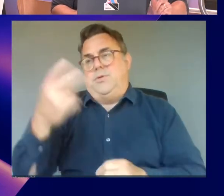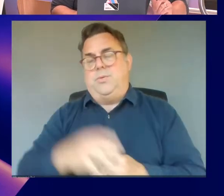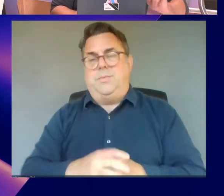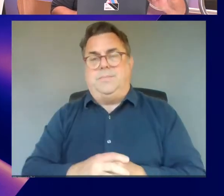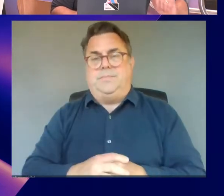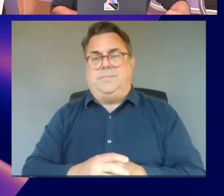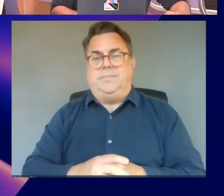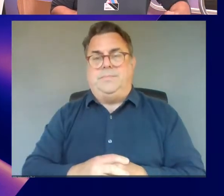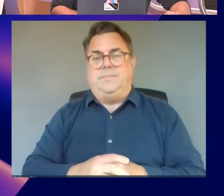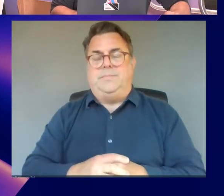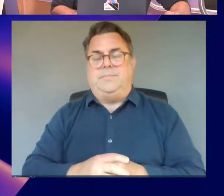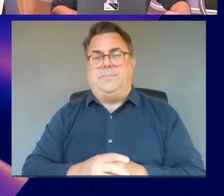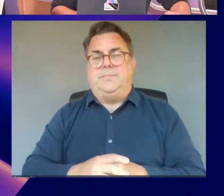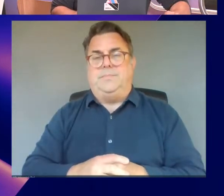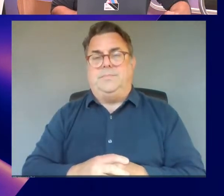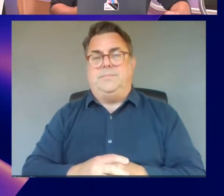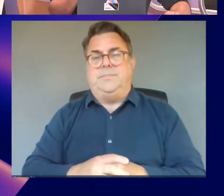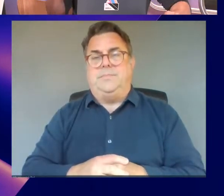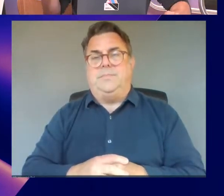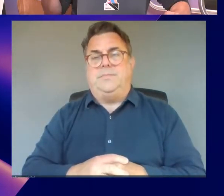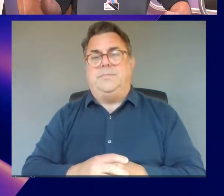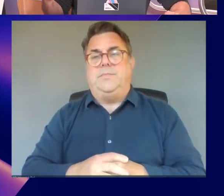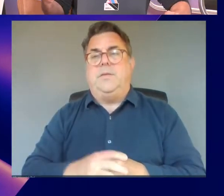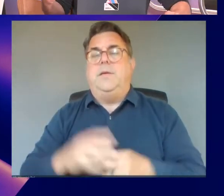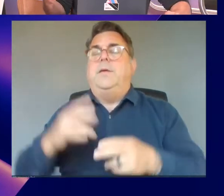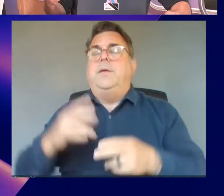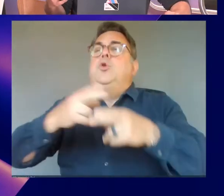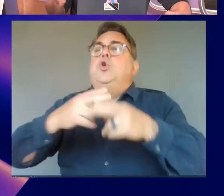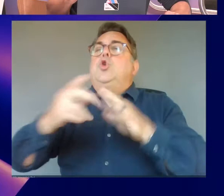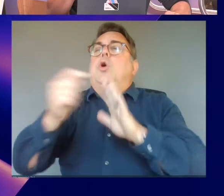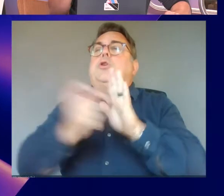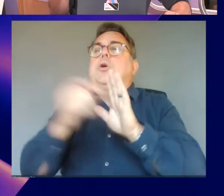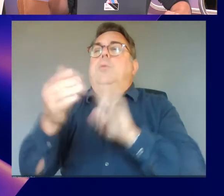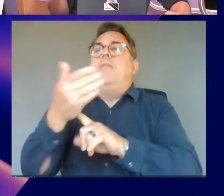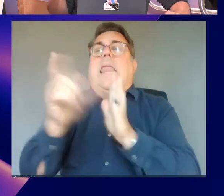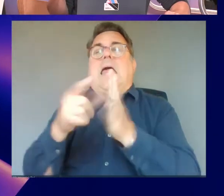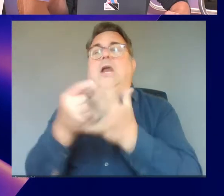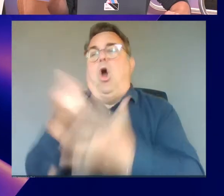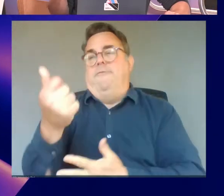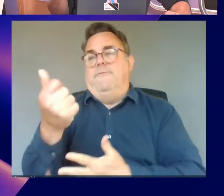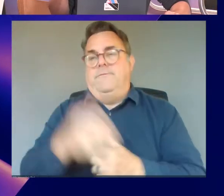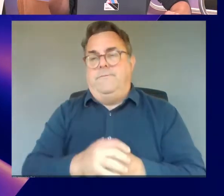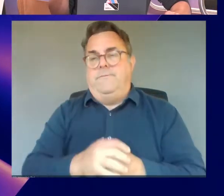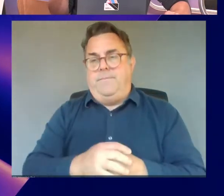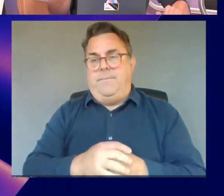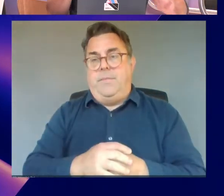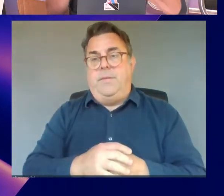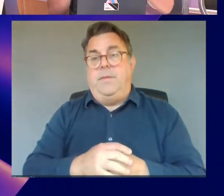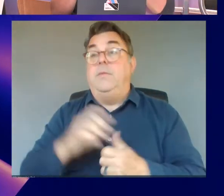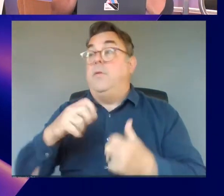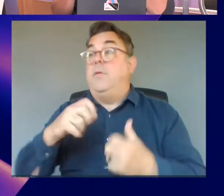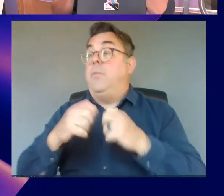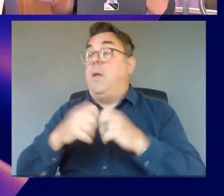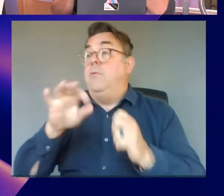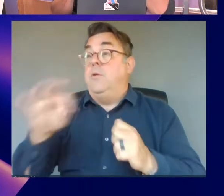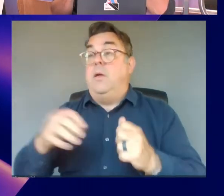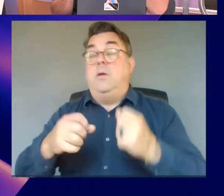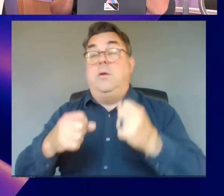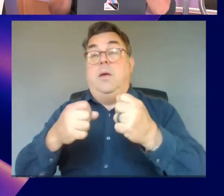I am gonna call this a short term flag. This is something that I wanna clean up later. This is one of the other problems with Feature Flags. You can have a lot of branches in your code